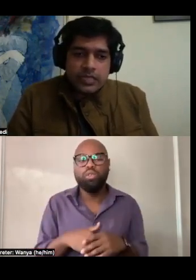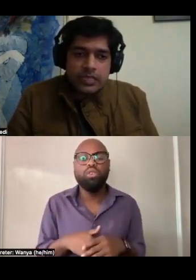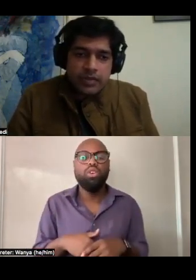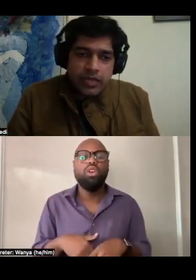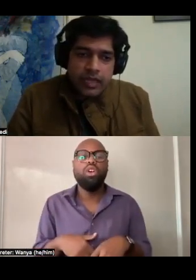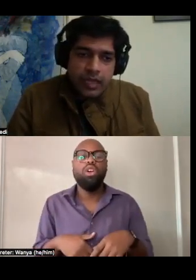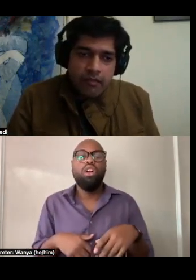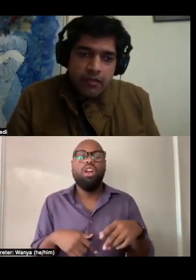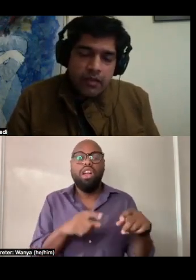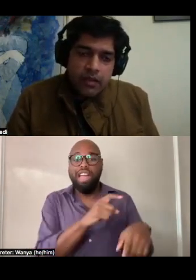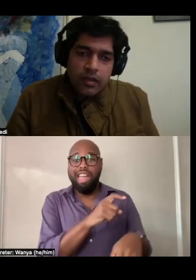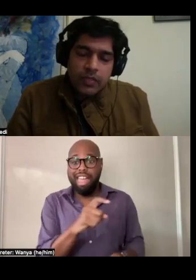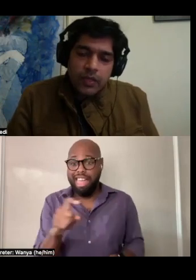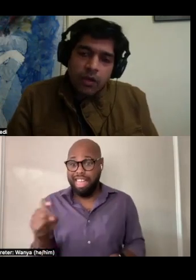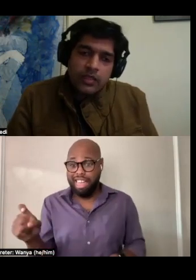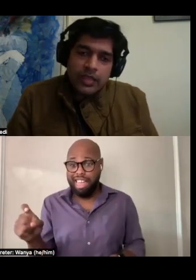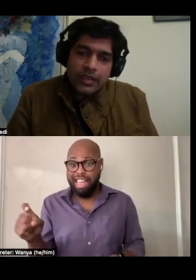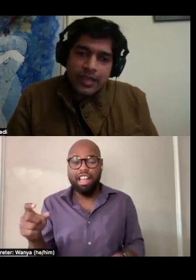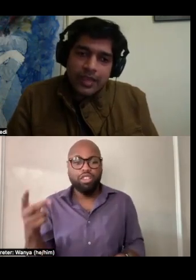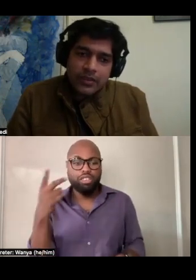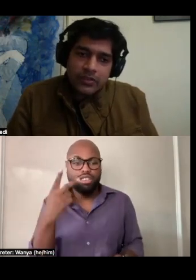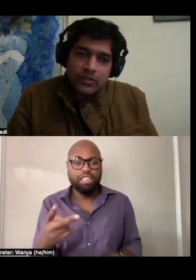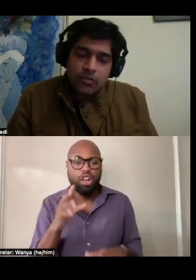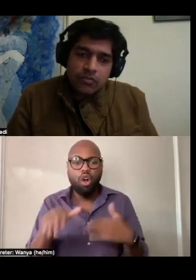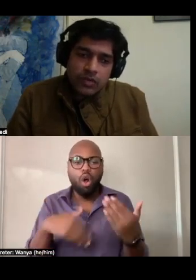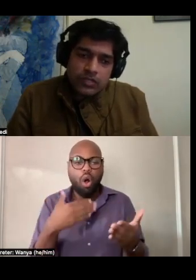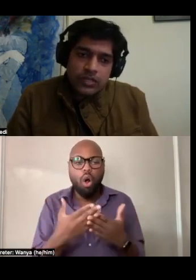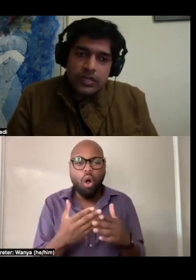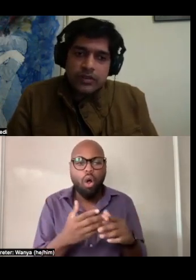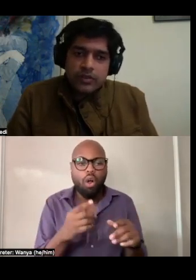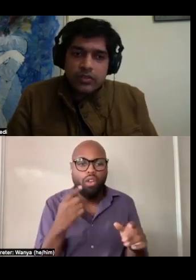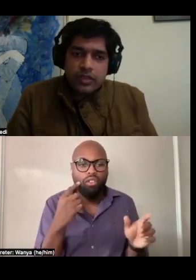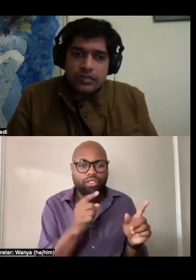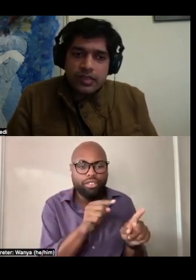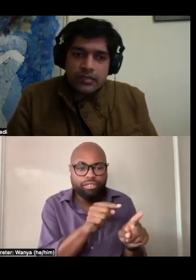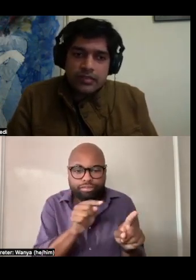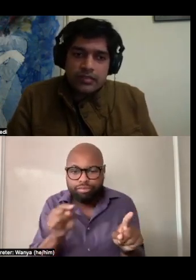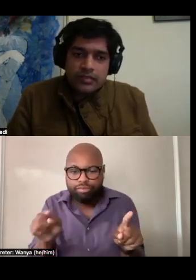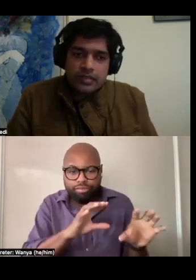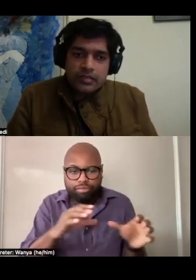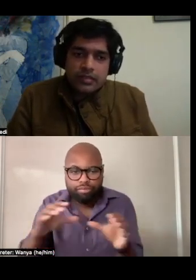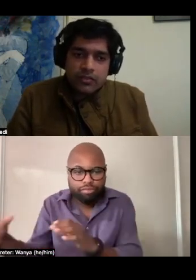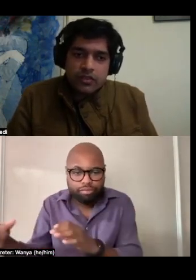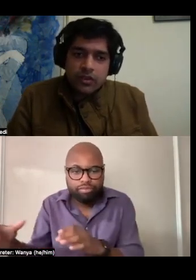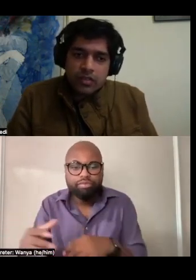that we have all the indicators. So first indicator on the x-axis is housing cost,